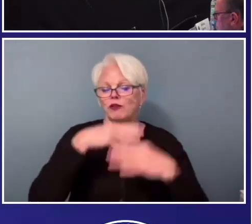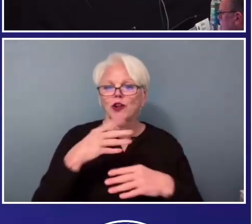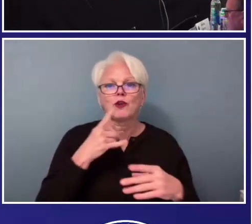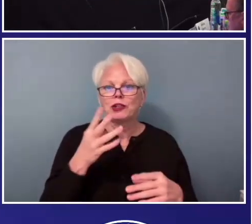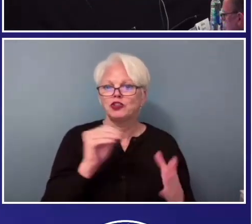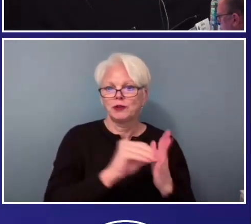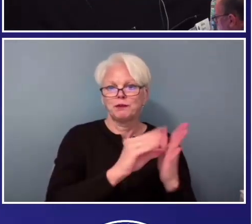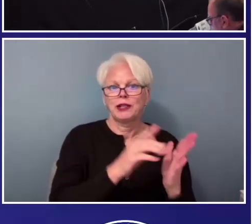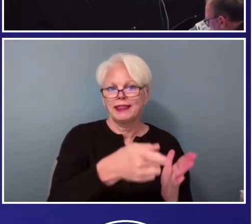for clarification.